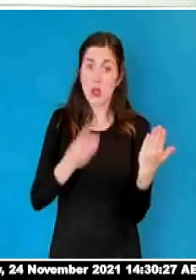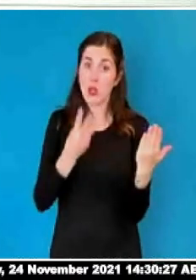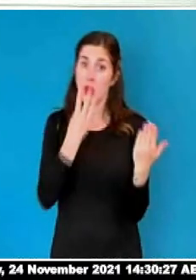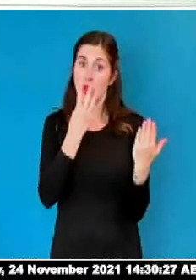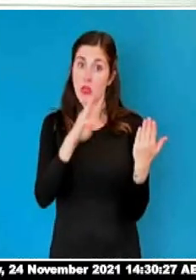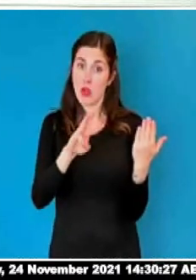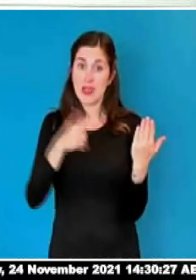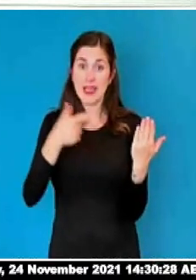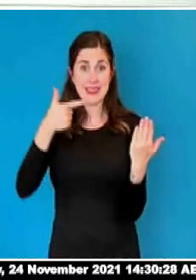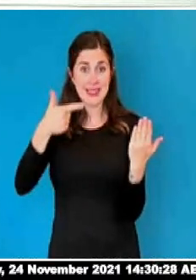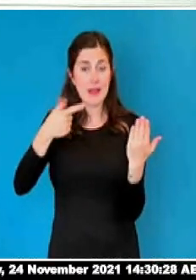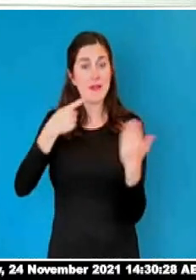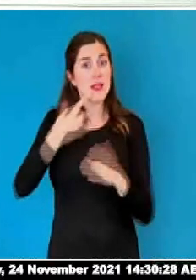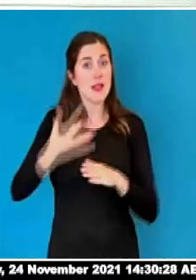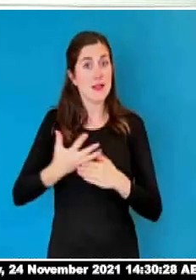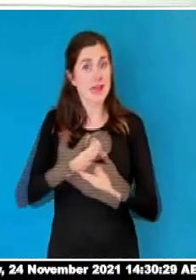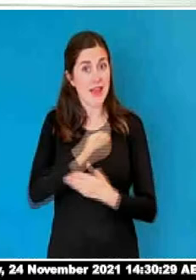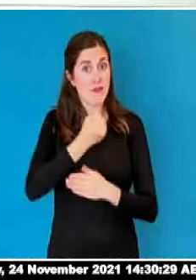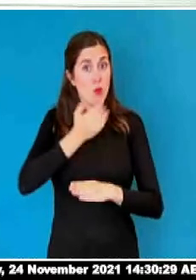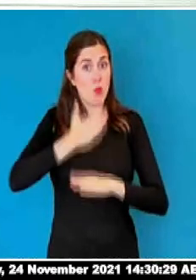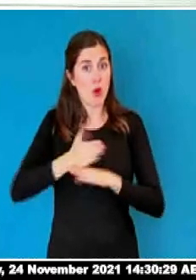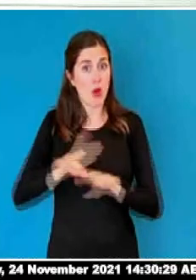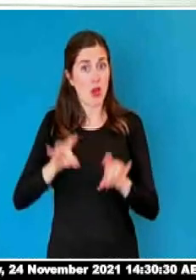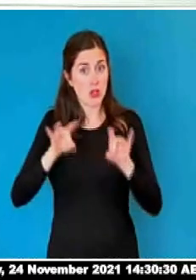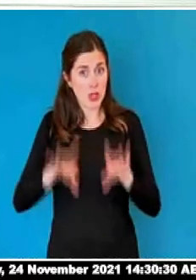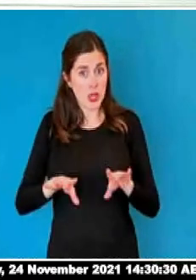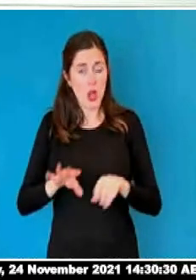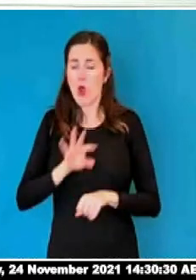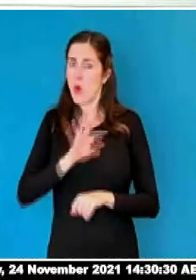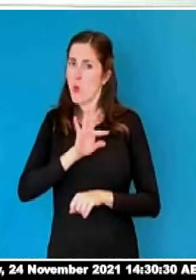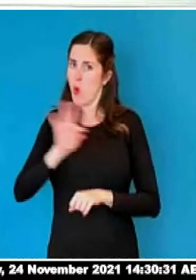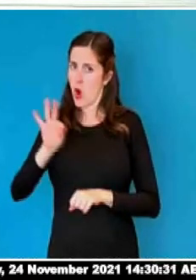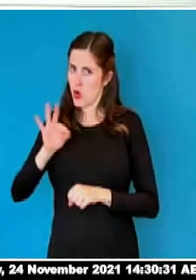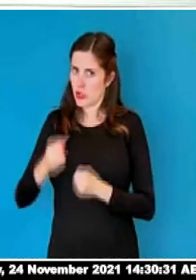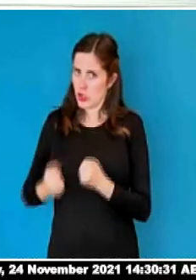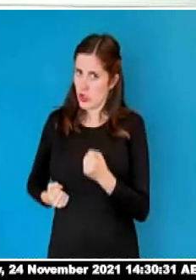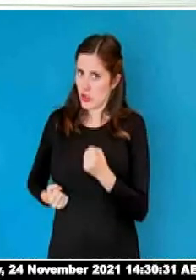[Safe Work Australia] would not support any approach that lessens or reduces the